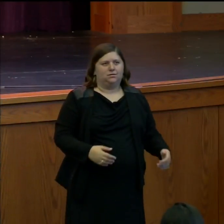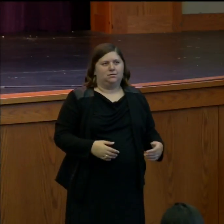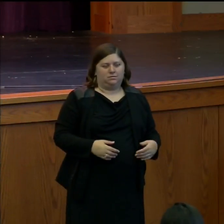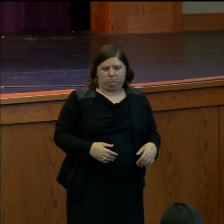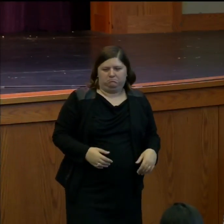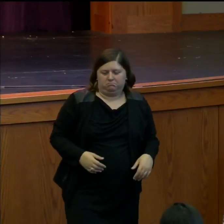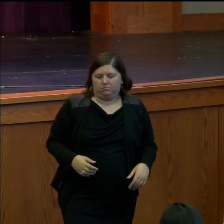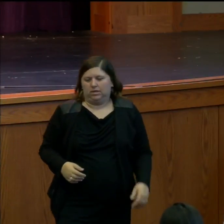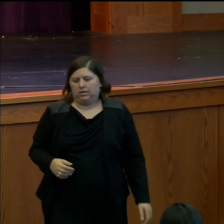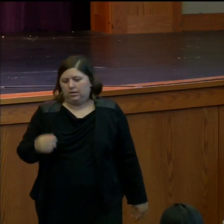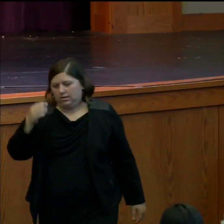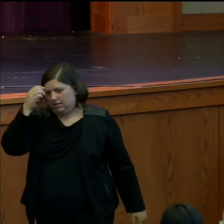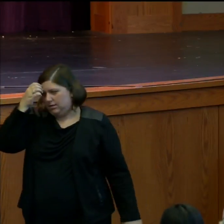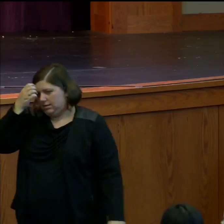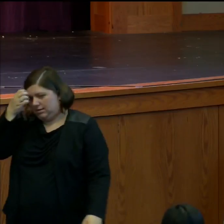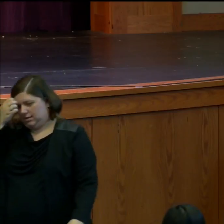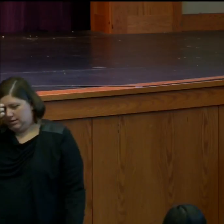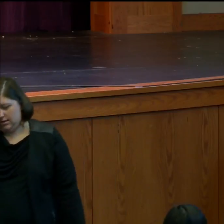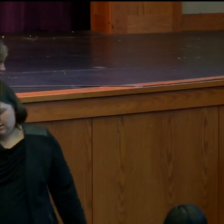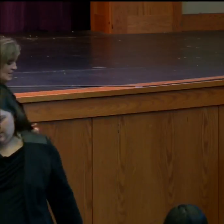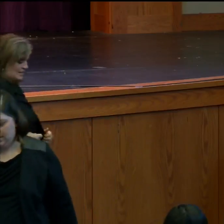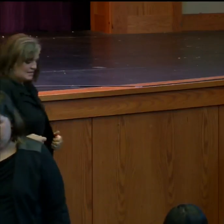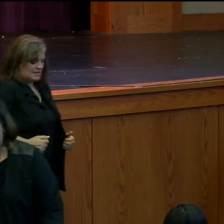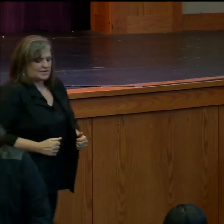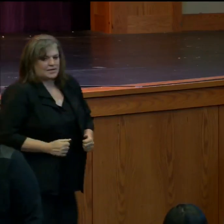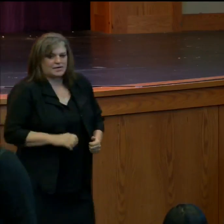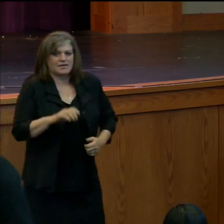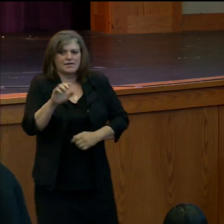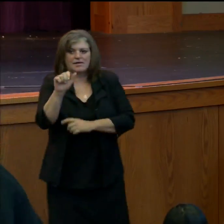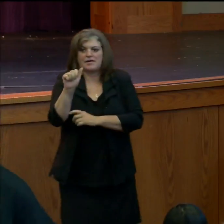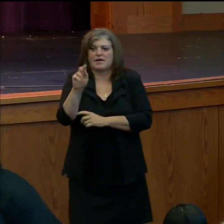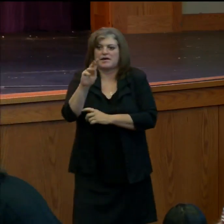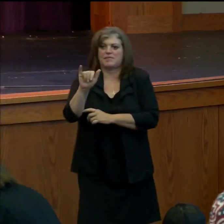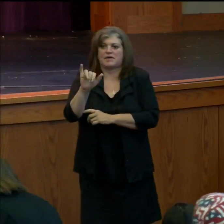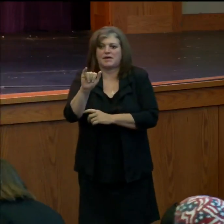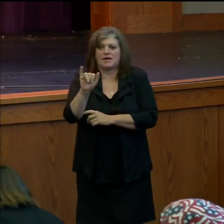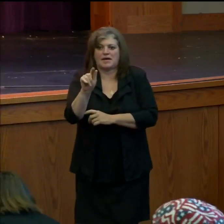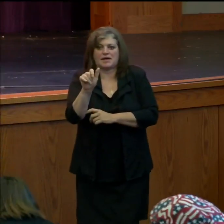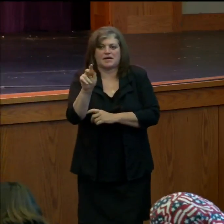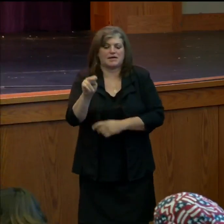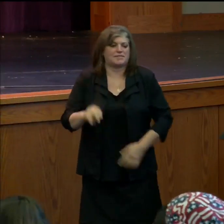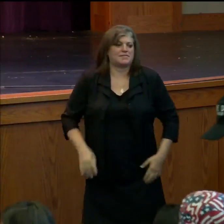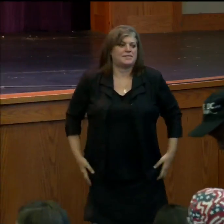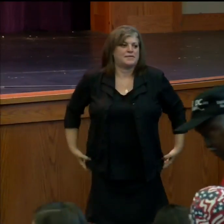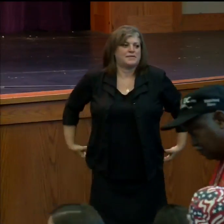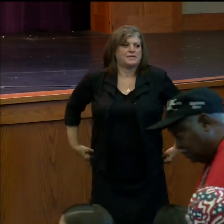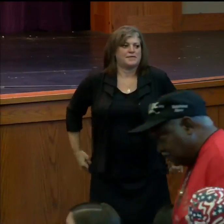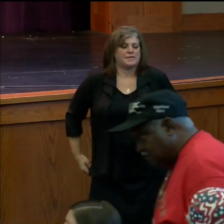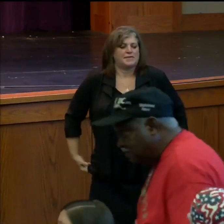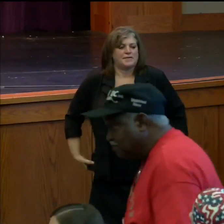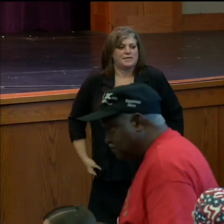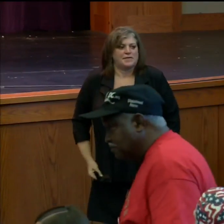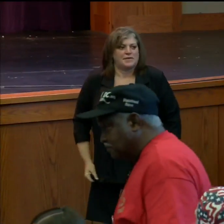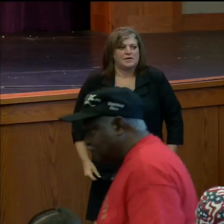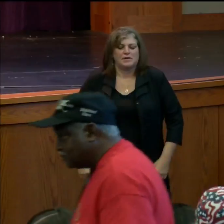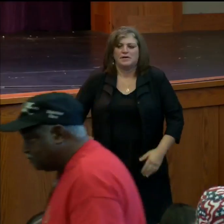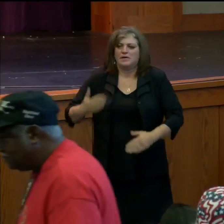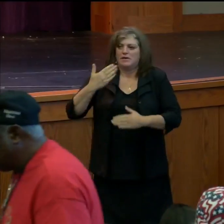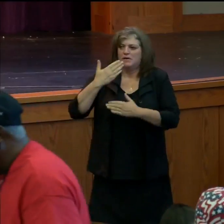STATEHOOD NOW. NEXT [NAMES CALLED] THANK YOU.